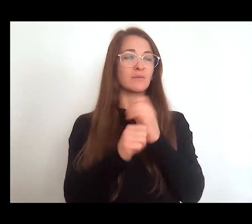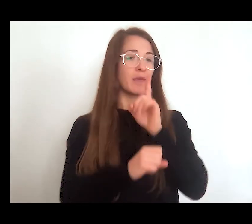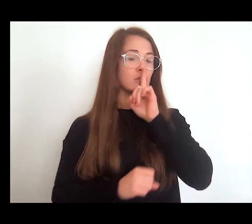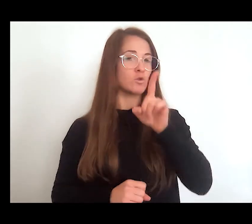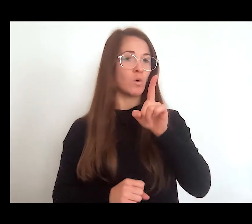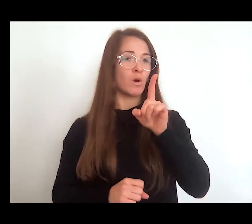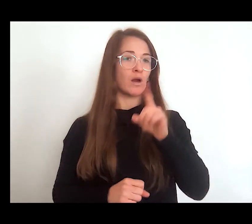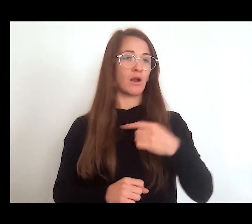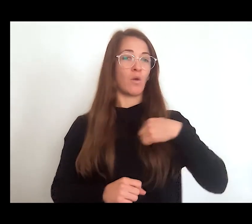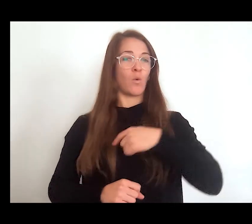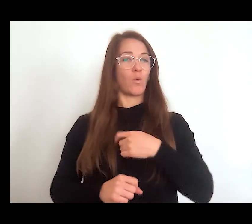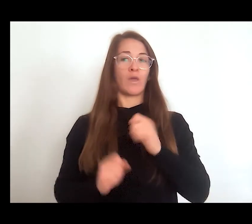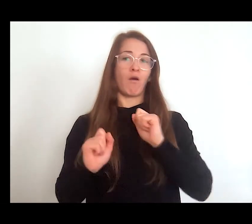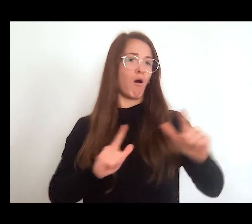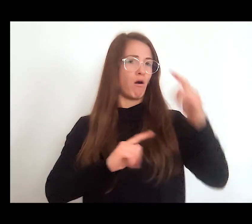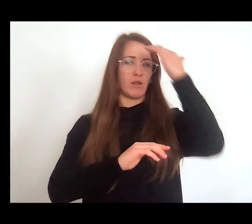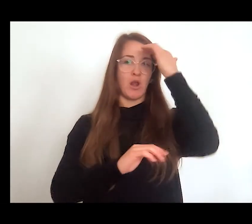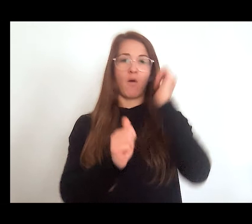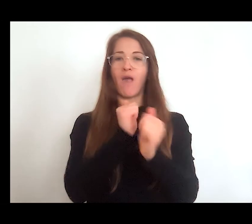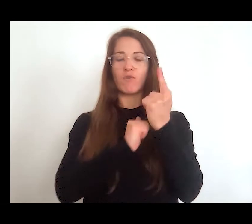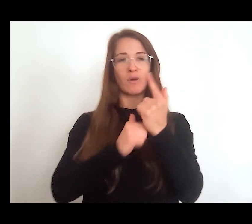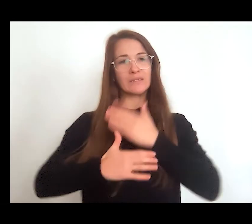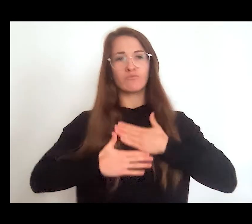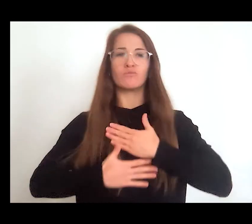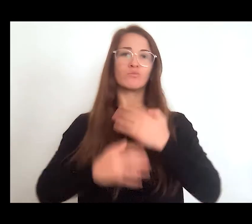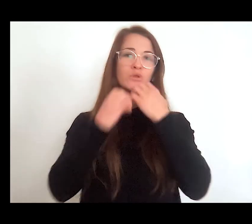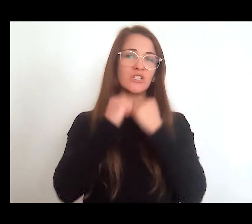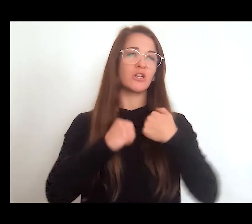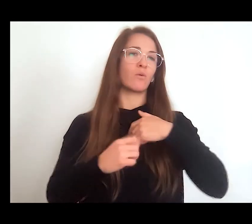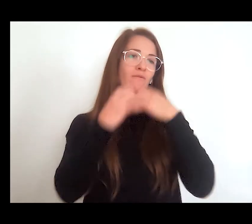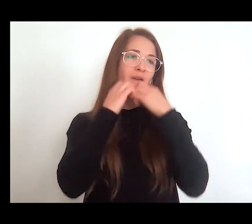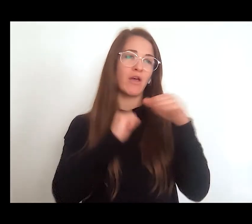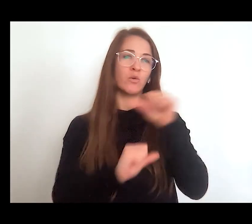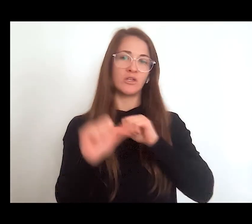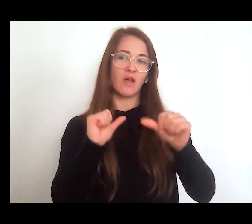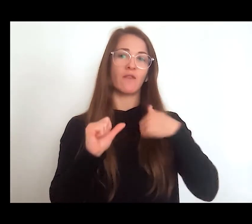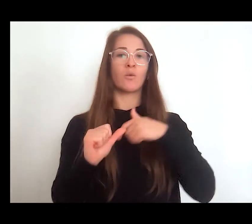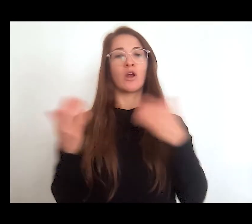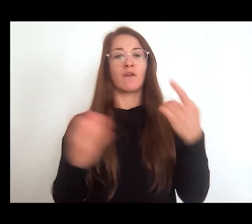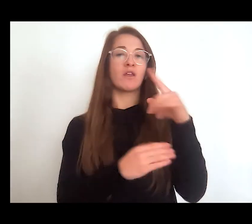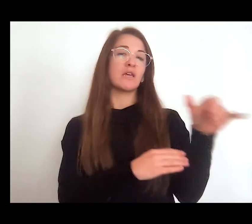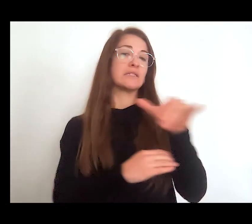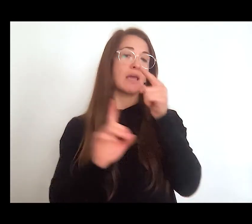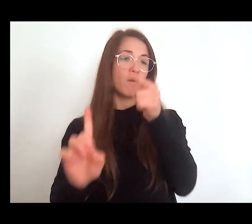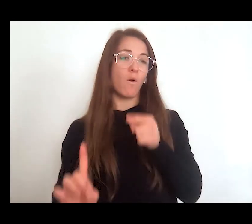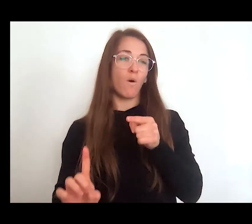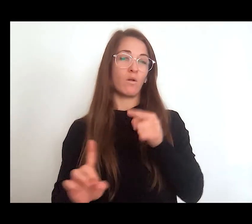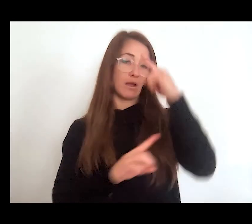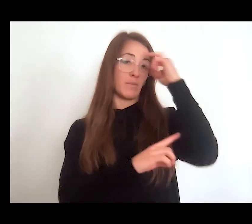AND I TRY TO REACH OUT TO MY COLLEAGUES AND WE ALL KNOW OF US ARE APPRECIATED AND WE